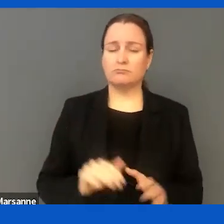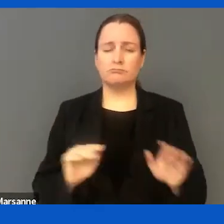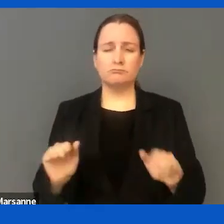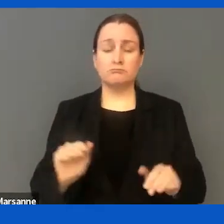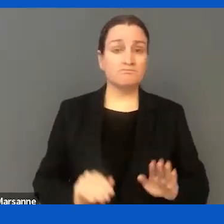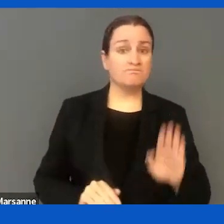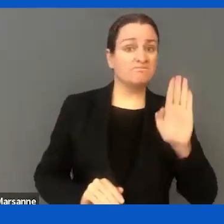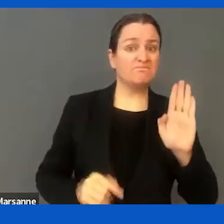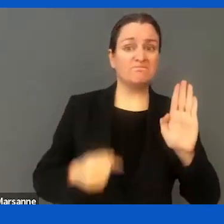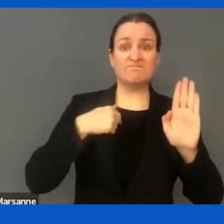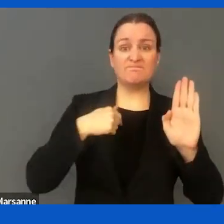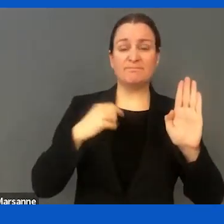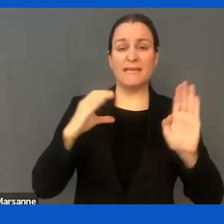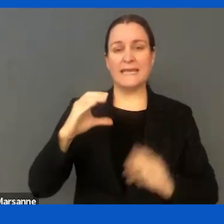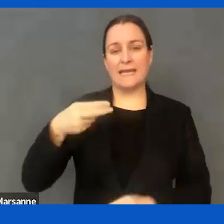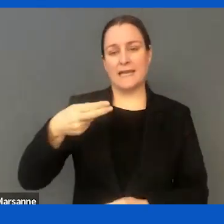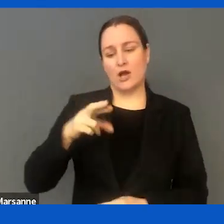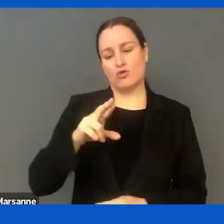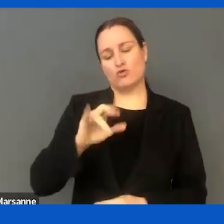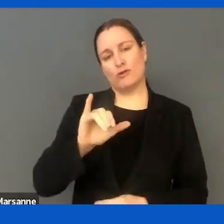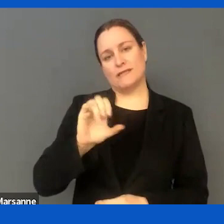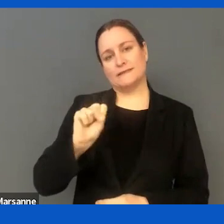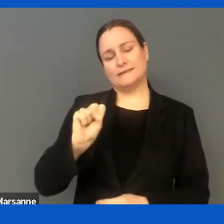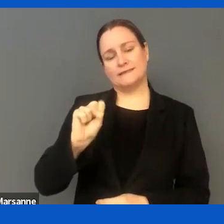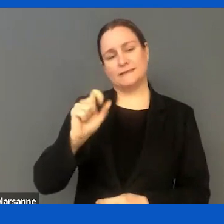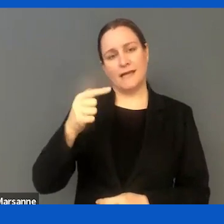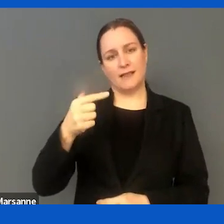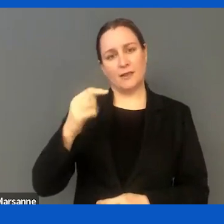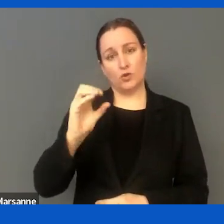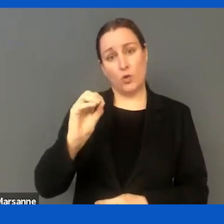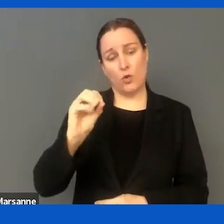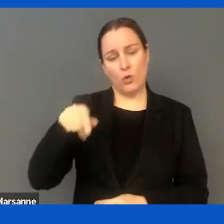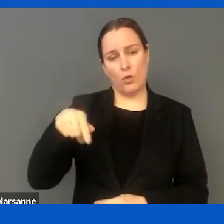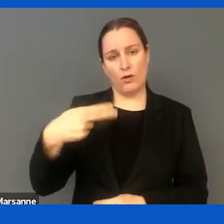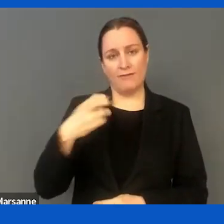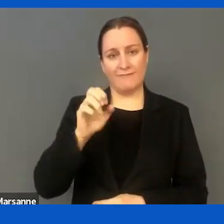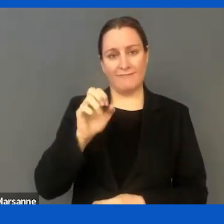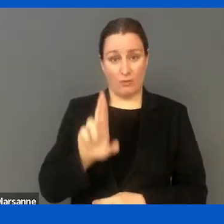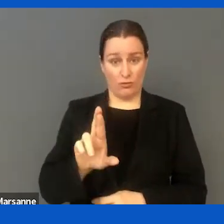good to see you. If you can answer some of the questions coming in the chat while we